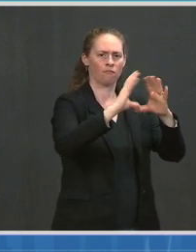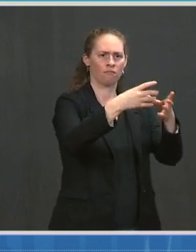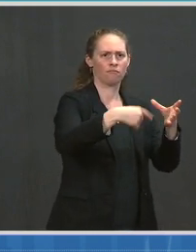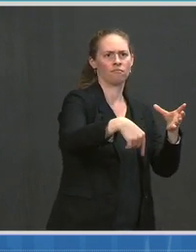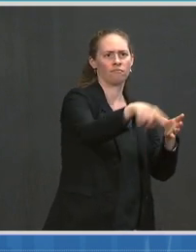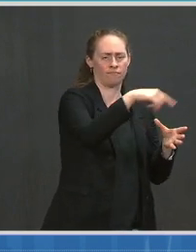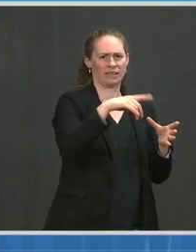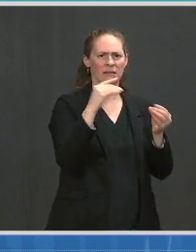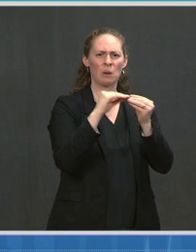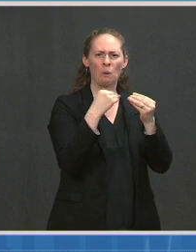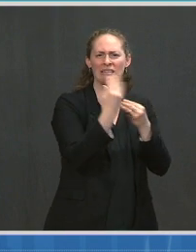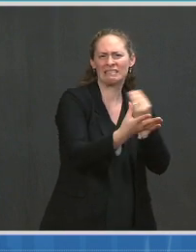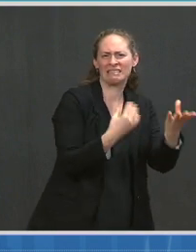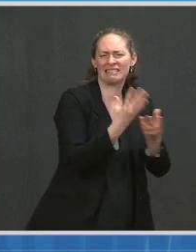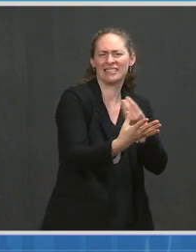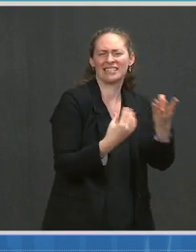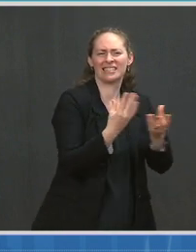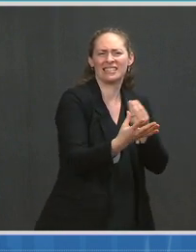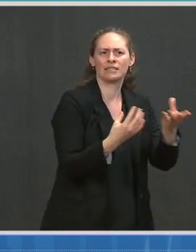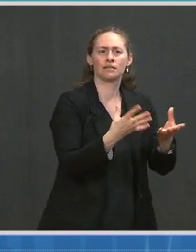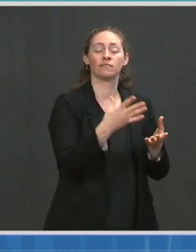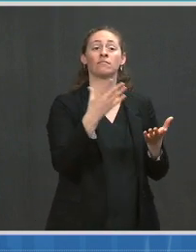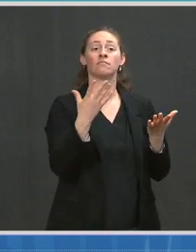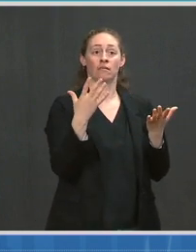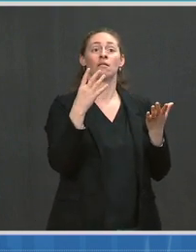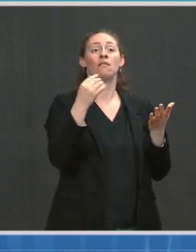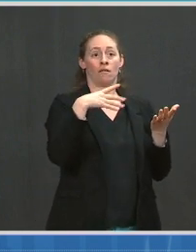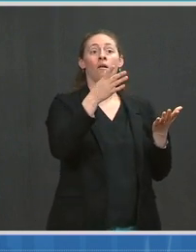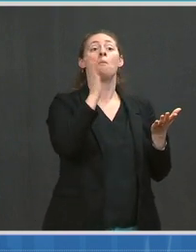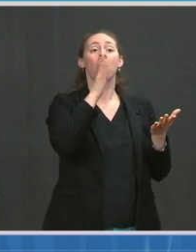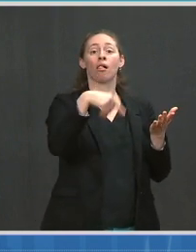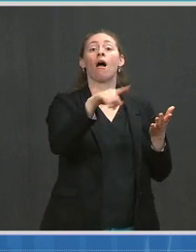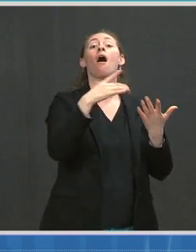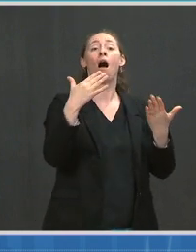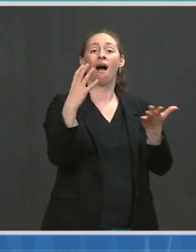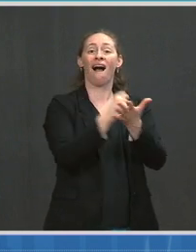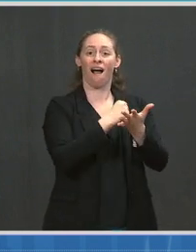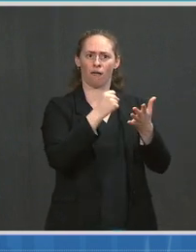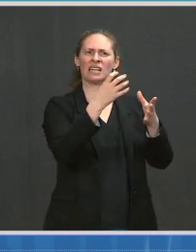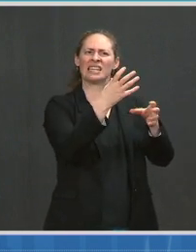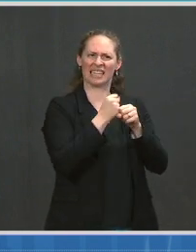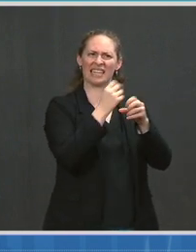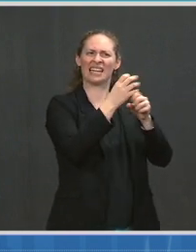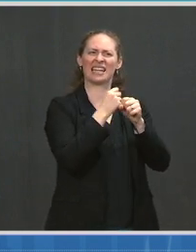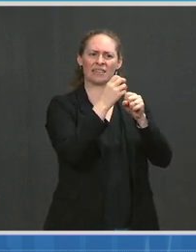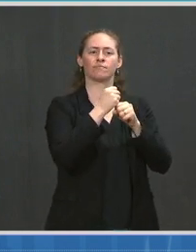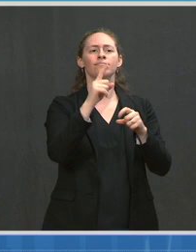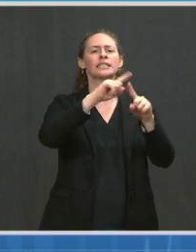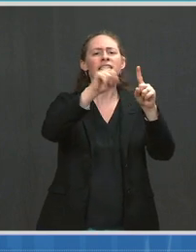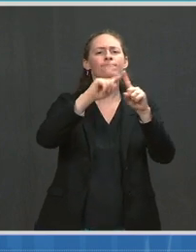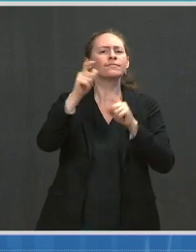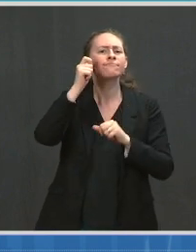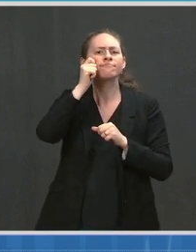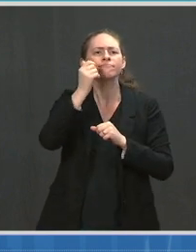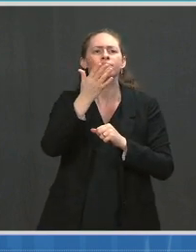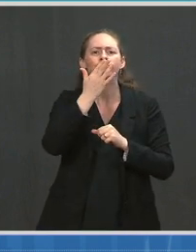acceptance, and uptake among racial and ethnic minority communities. In addition, 60 percent of the funding